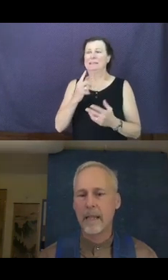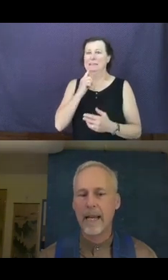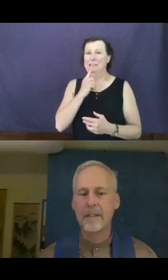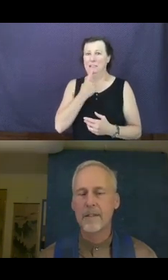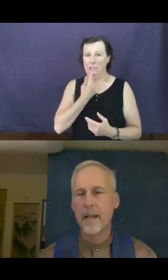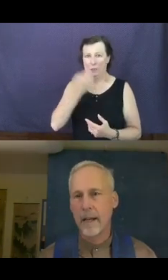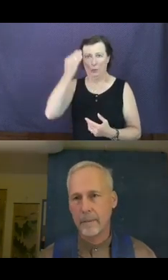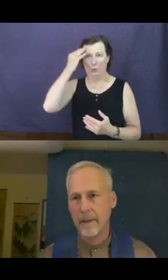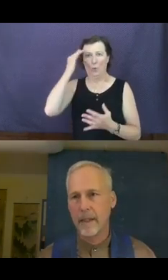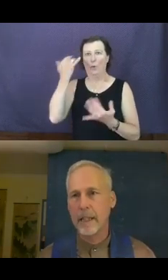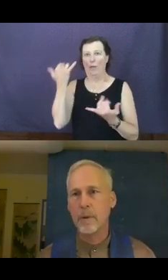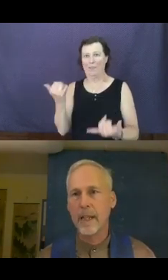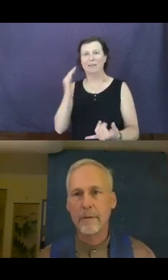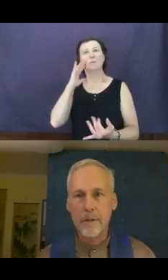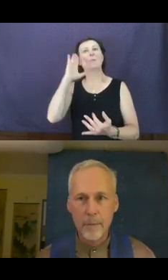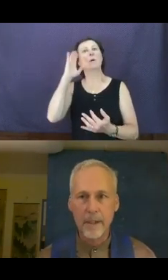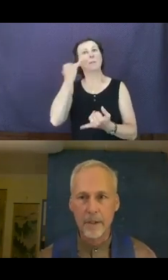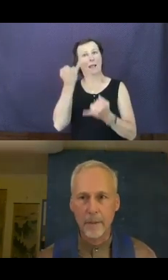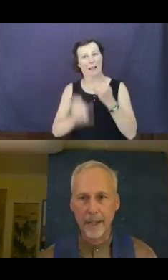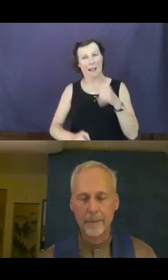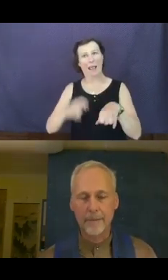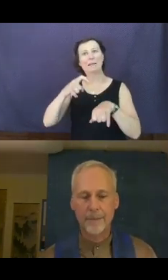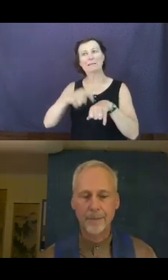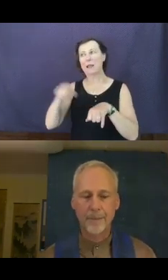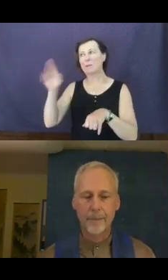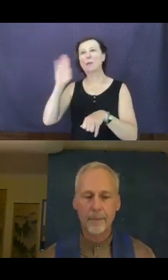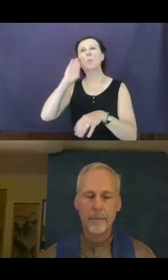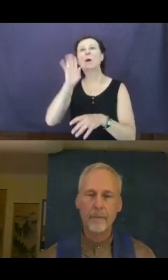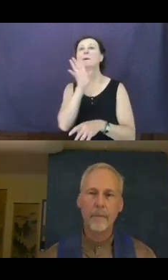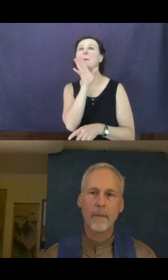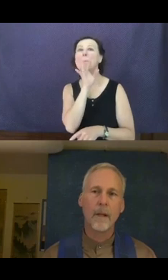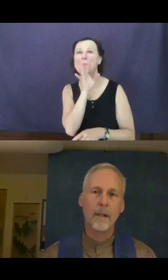last time he would ever speak to me.